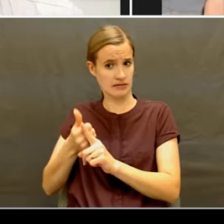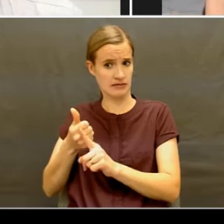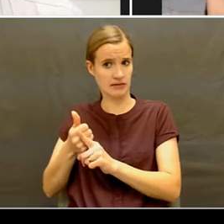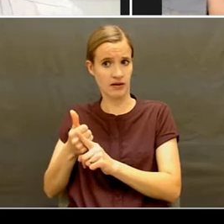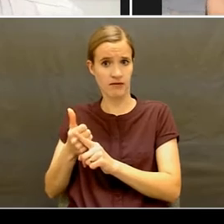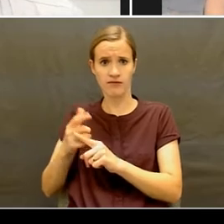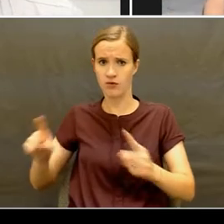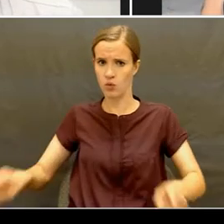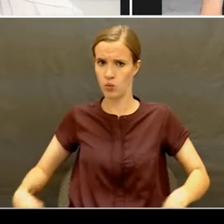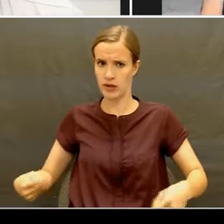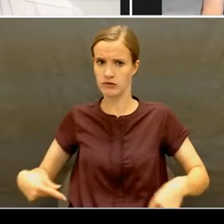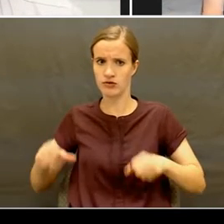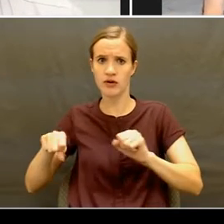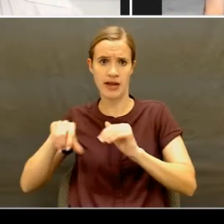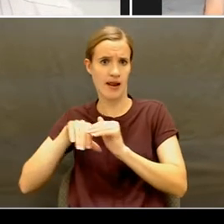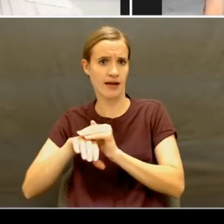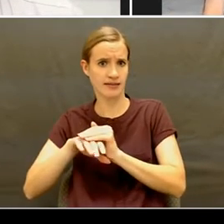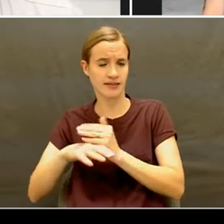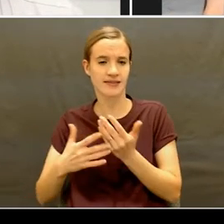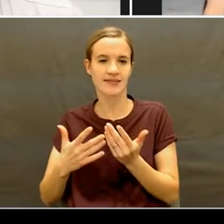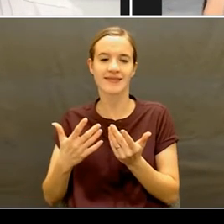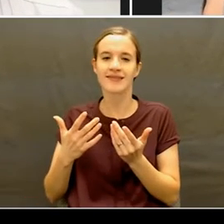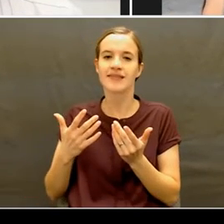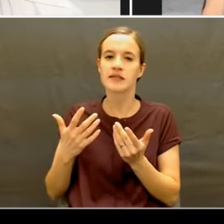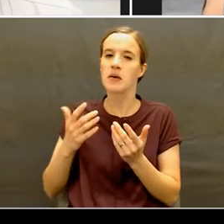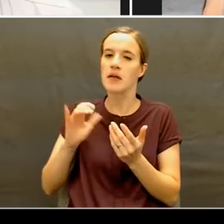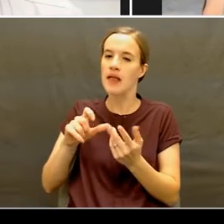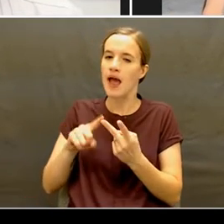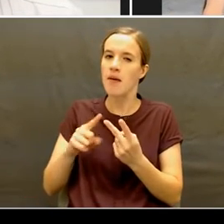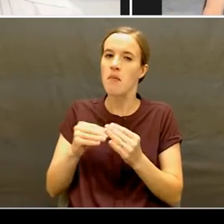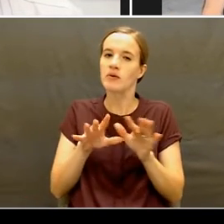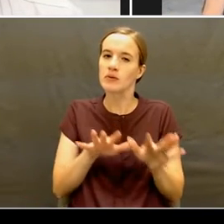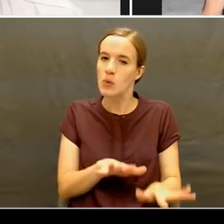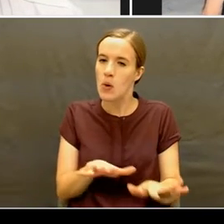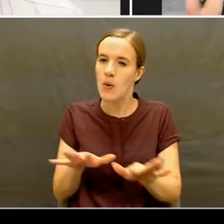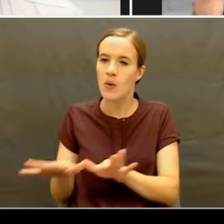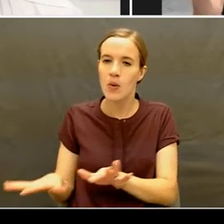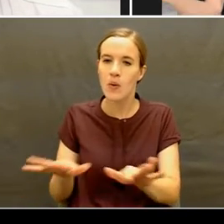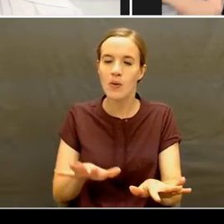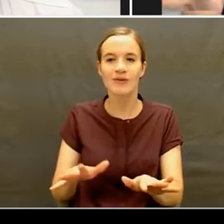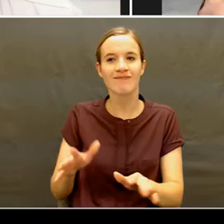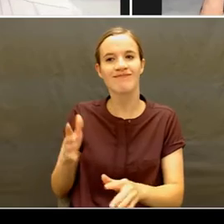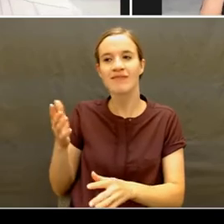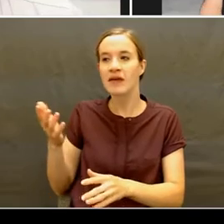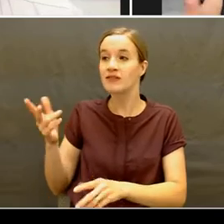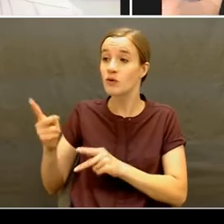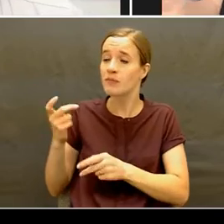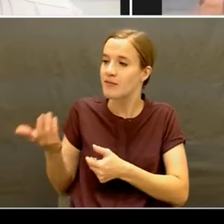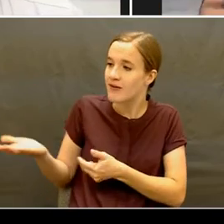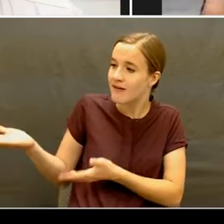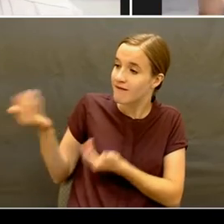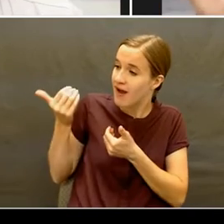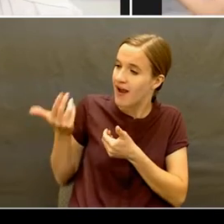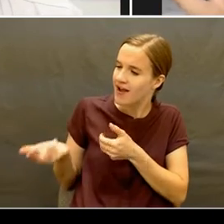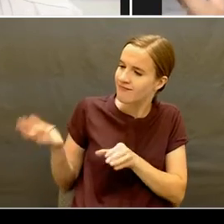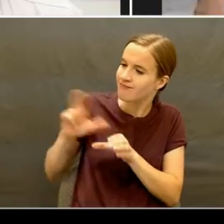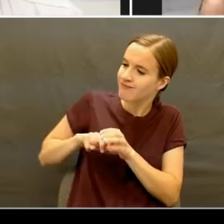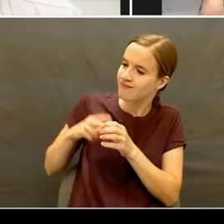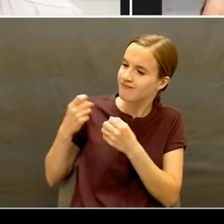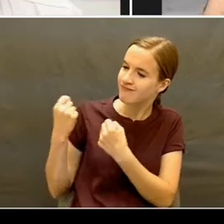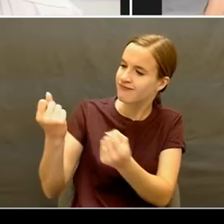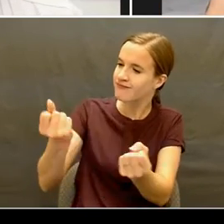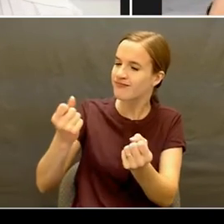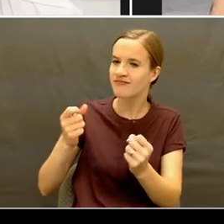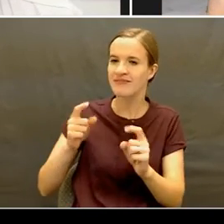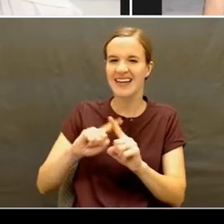Stevens at times, different people and drivers, I had different drivers. You know, would some of